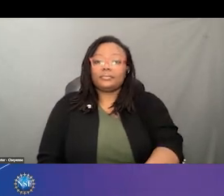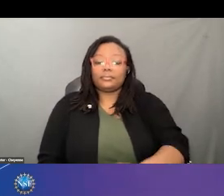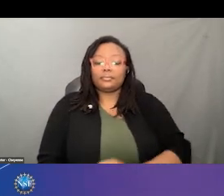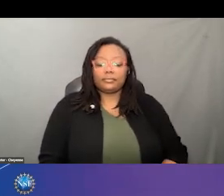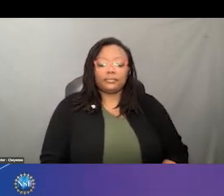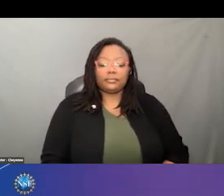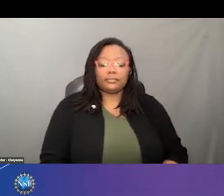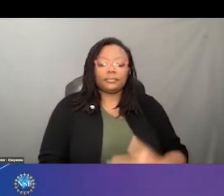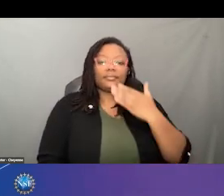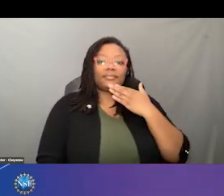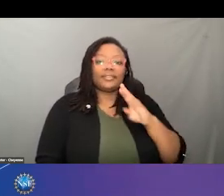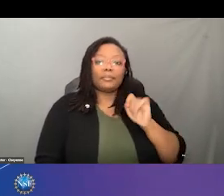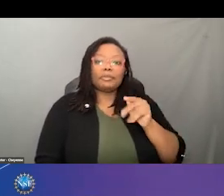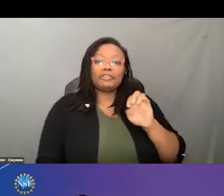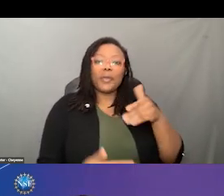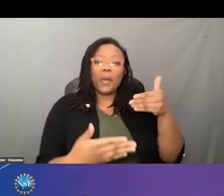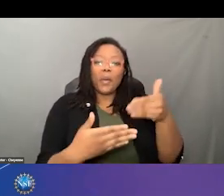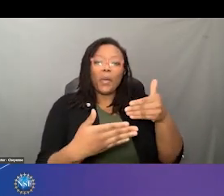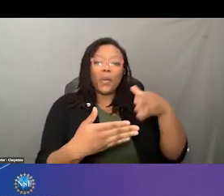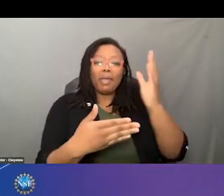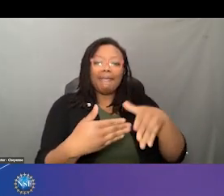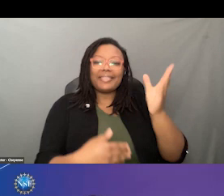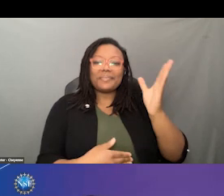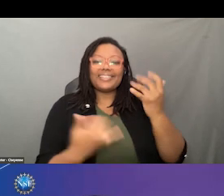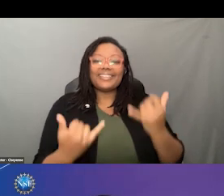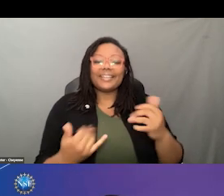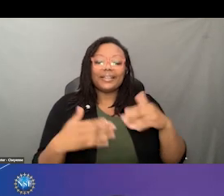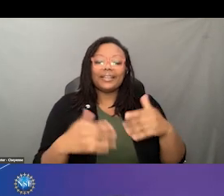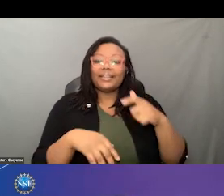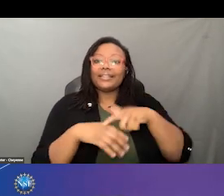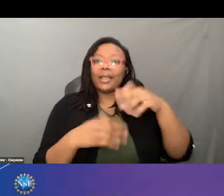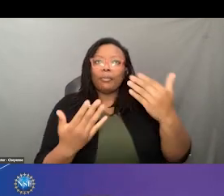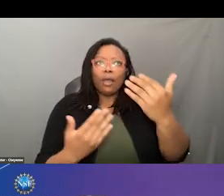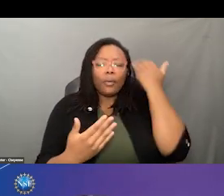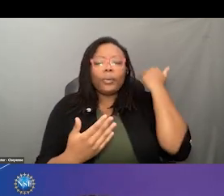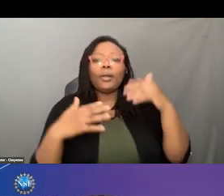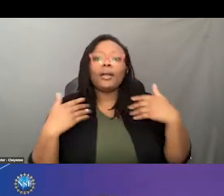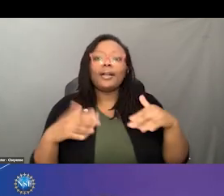Jannele Gosey: Thank you, Beatriz. Looks like we're almost at the end of our presentation today. The time went by fast.